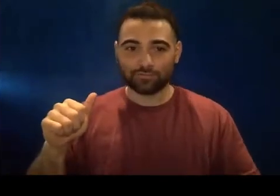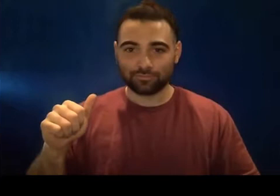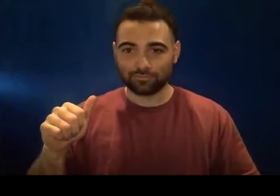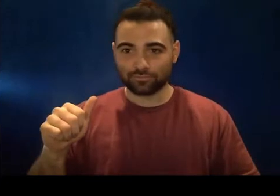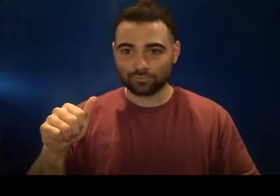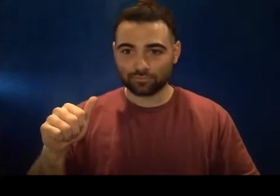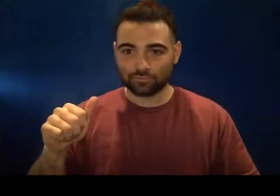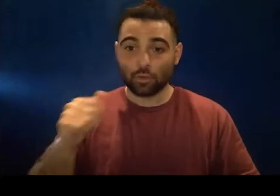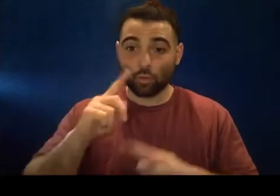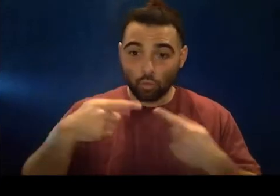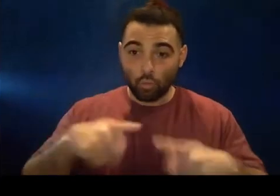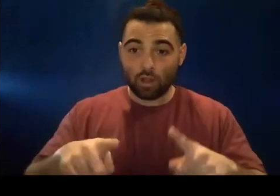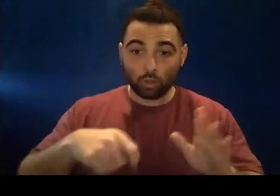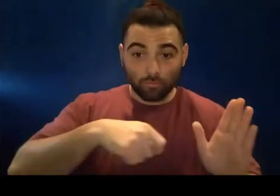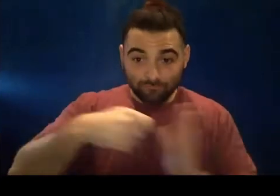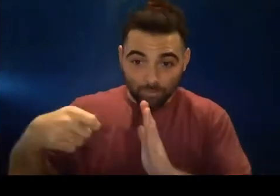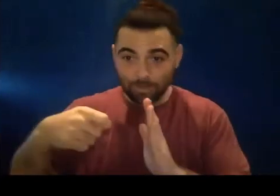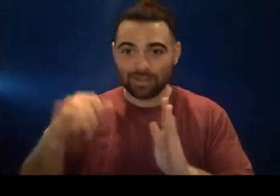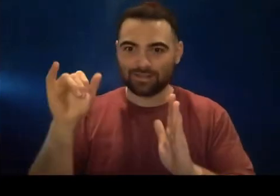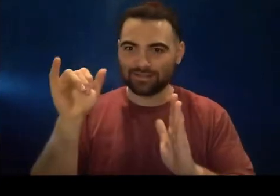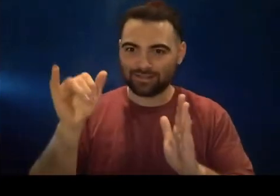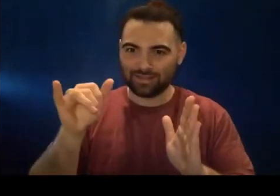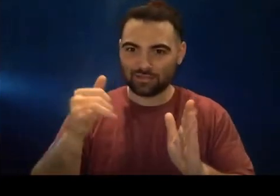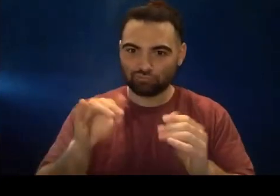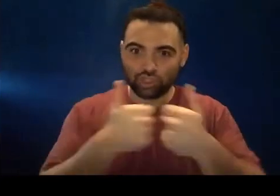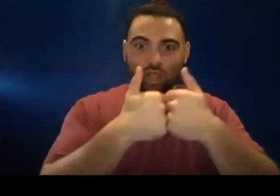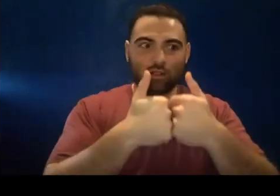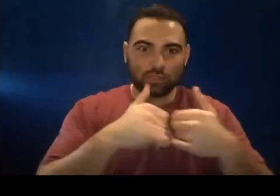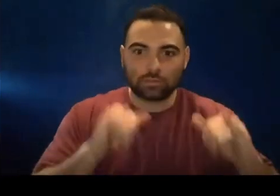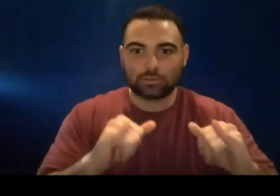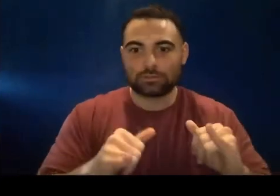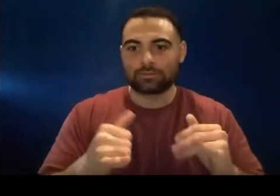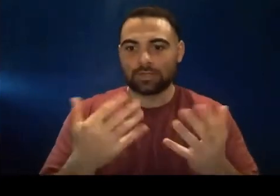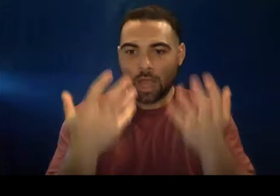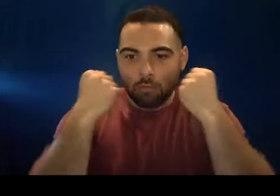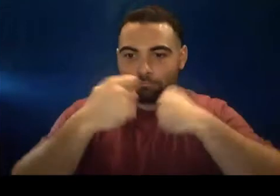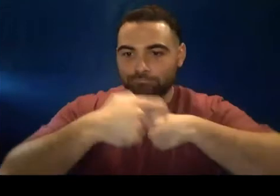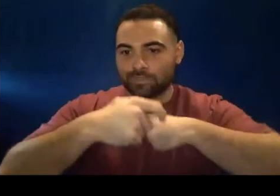and did that also contribute to the length of time that was invested, the two plus years,